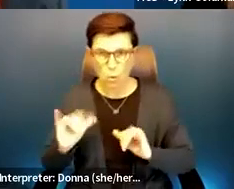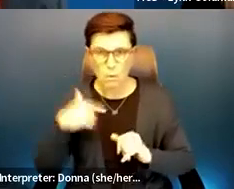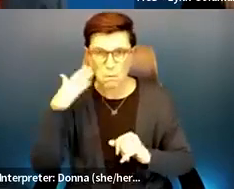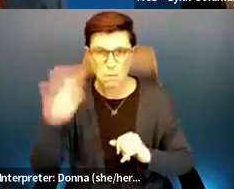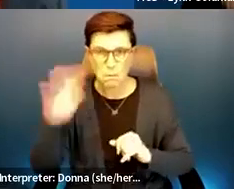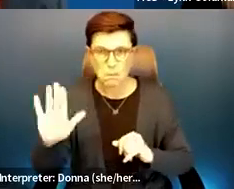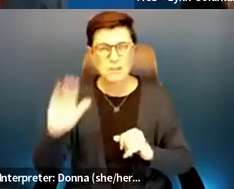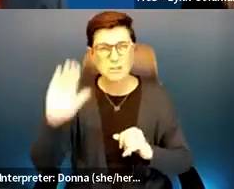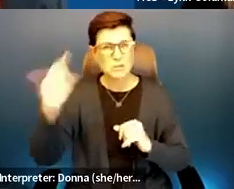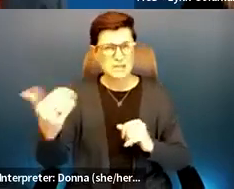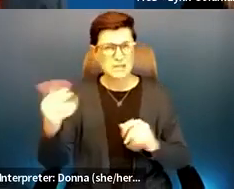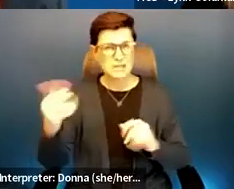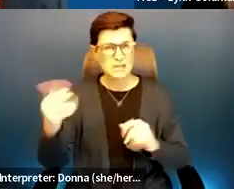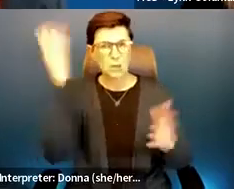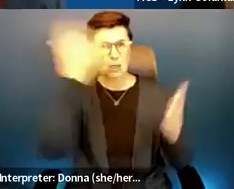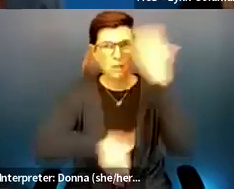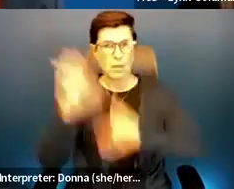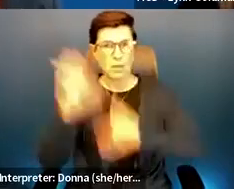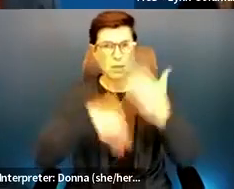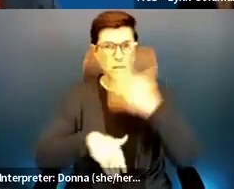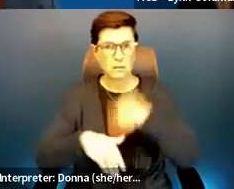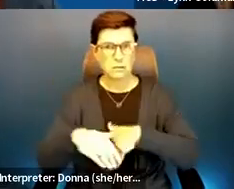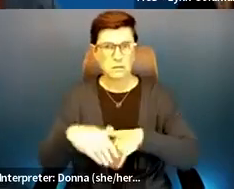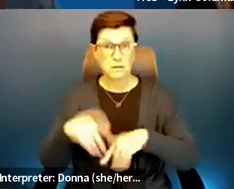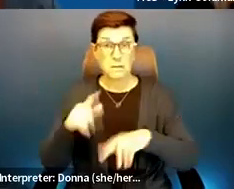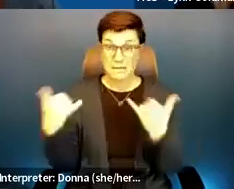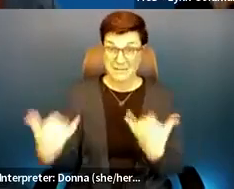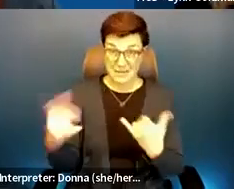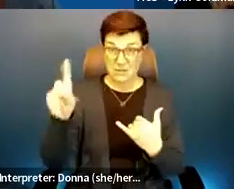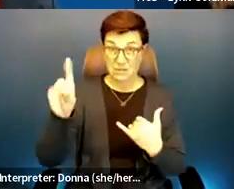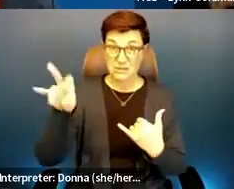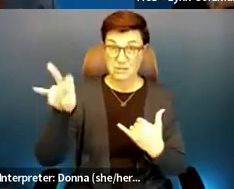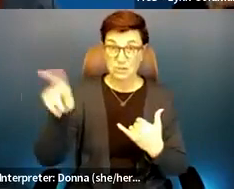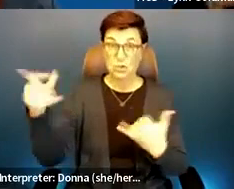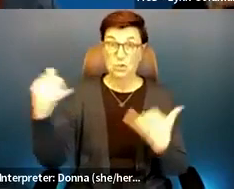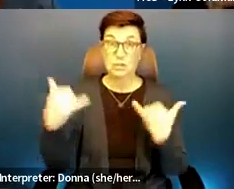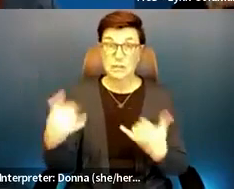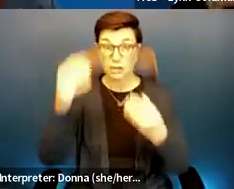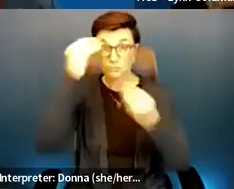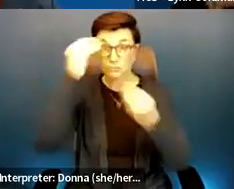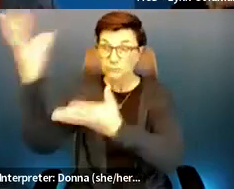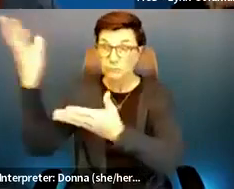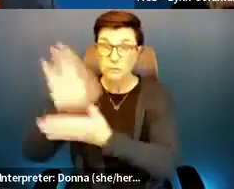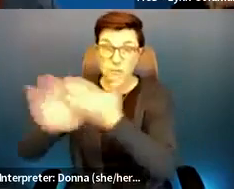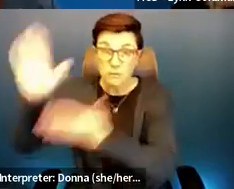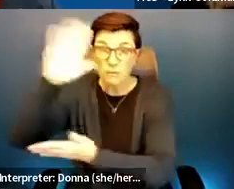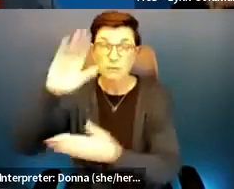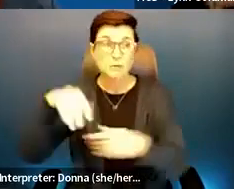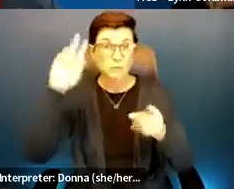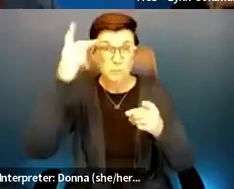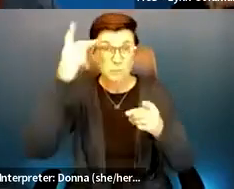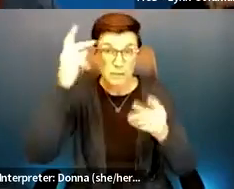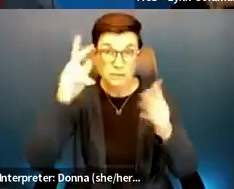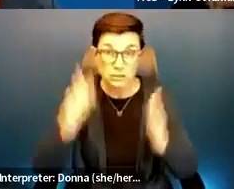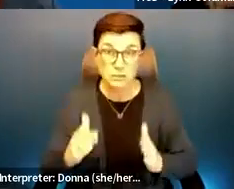And so you're helping to send those messages to your academic circles, your political circles, to say, like,